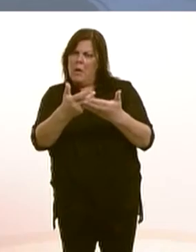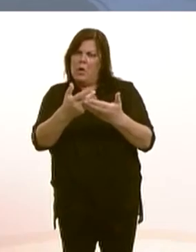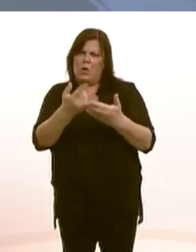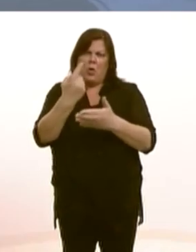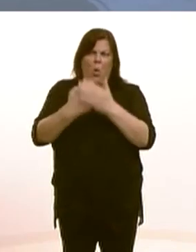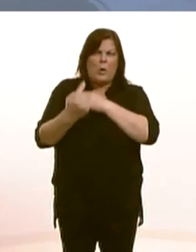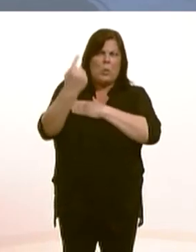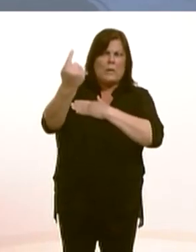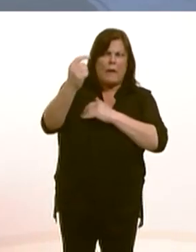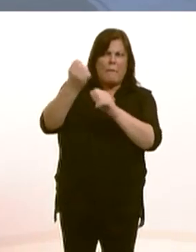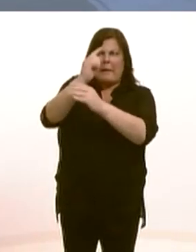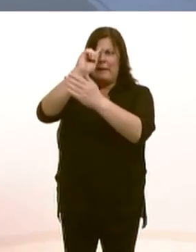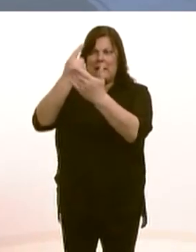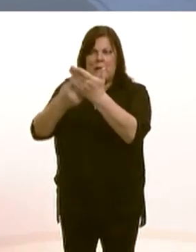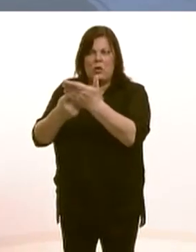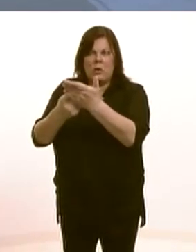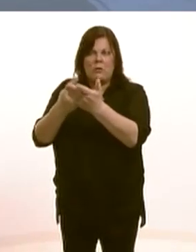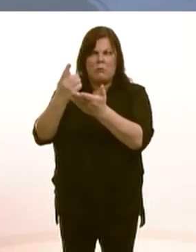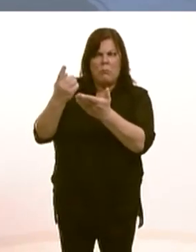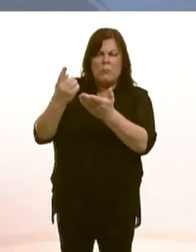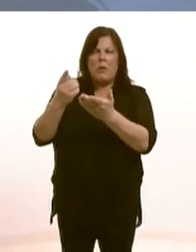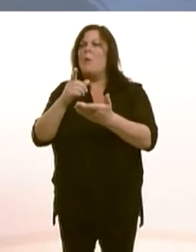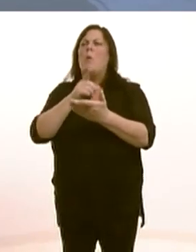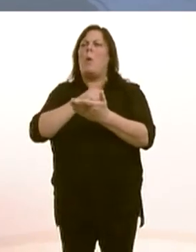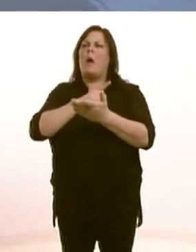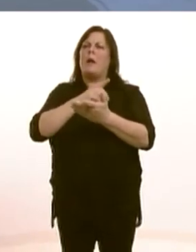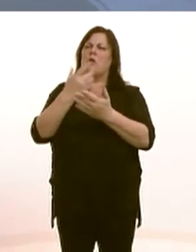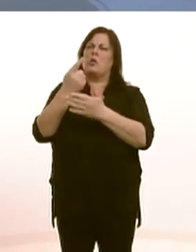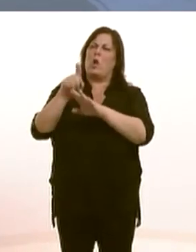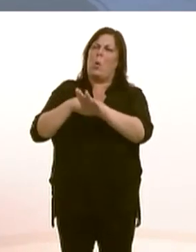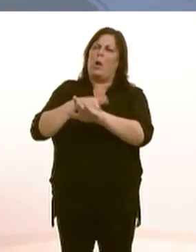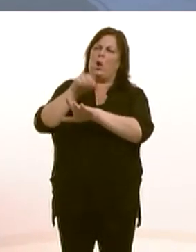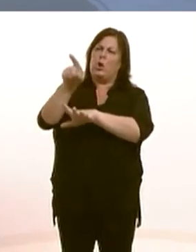What is concerning here, as the answers are slowly coming out from you, is that, very